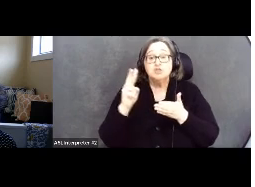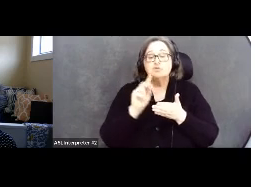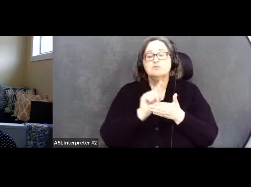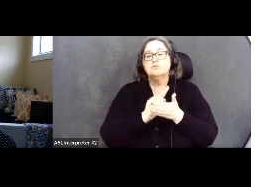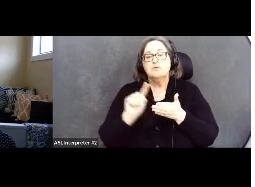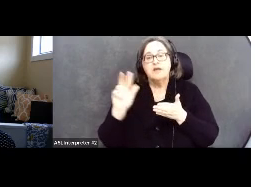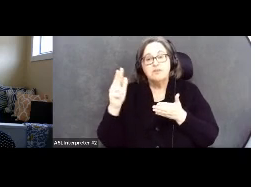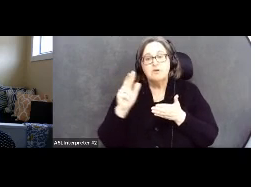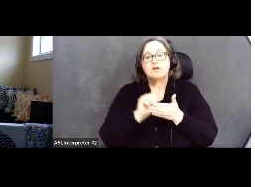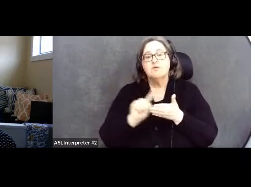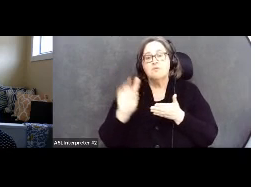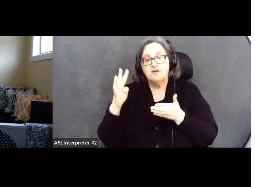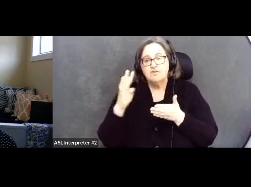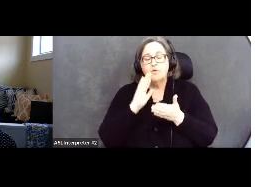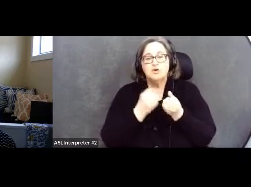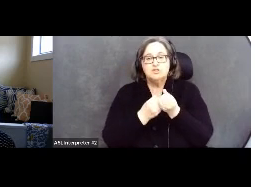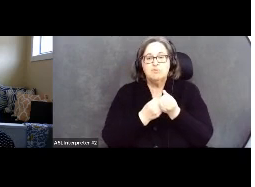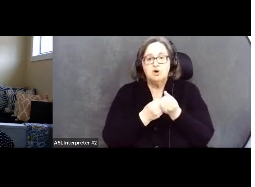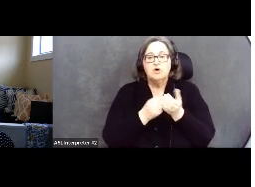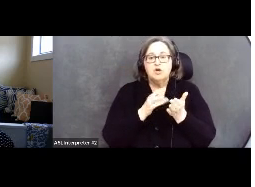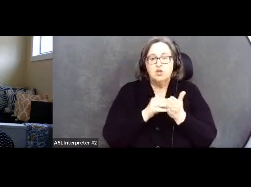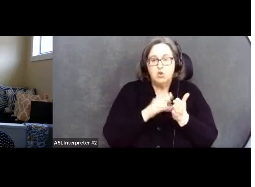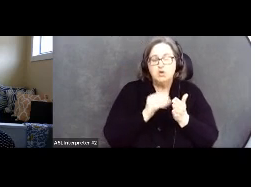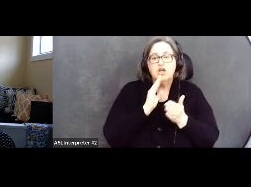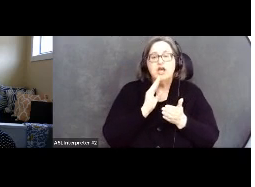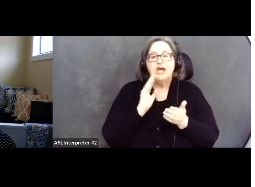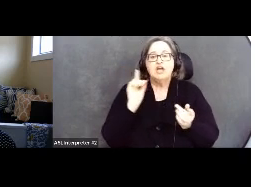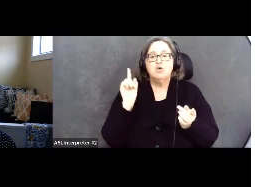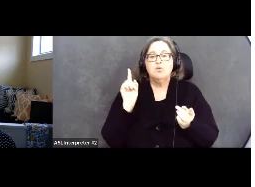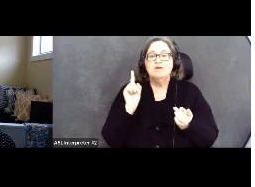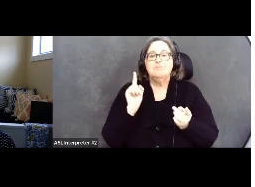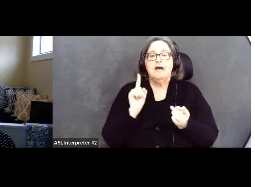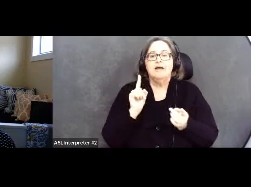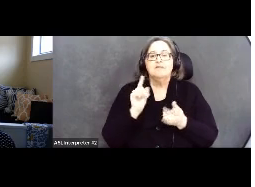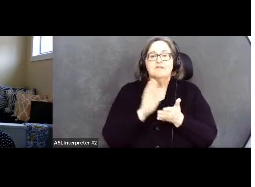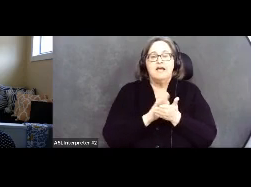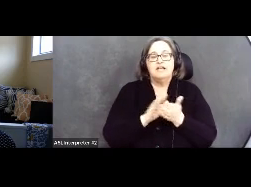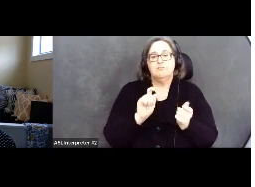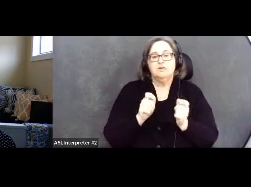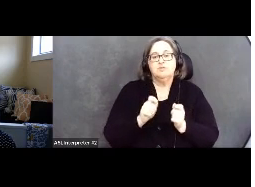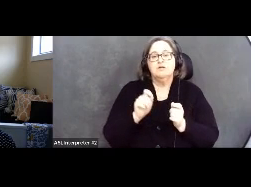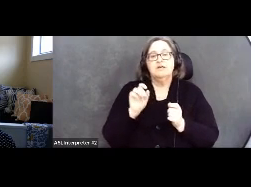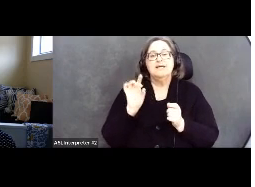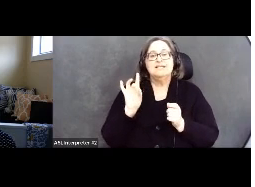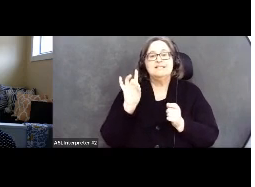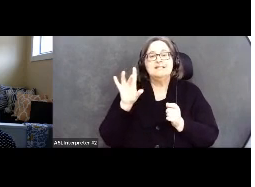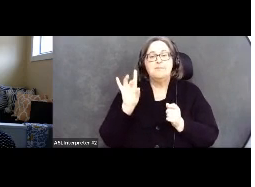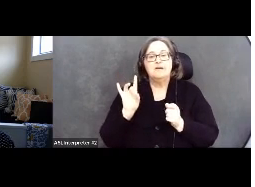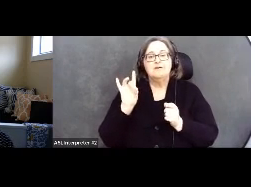and begin to cut back and wean back the academic adjustments as time goes on. Tip sheets continue to be shared with teachers. Next slide.